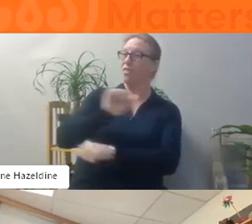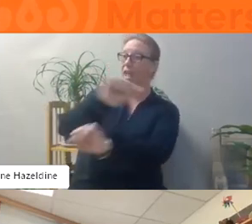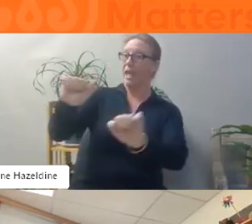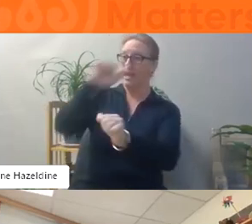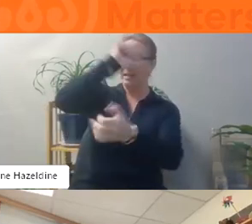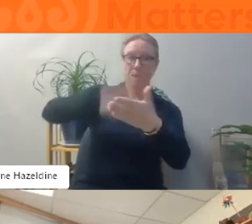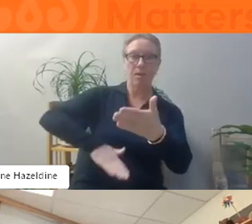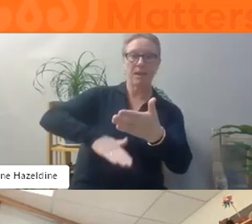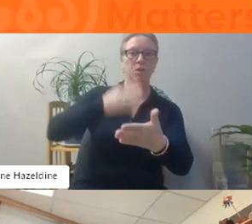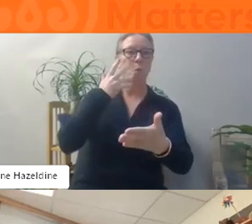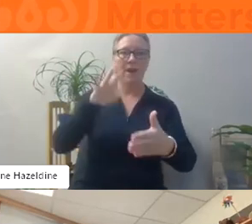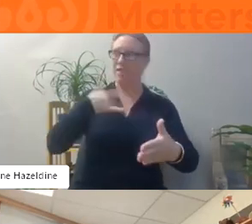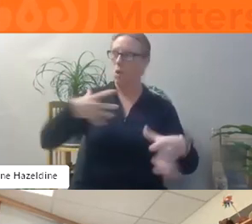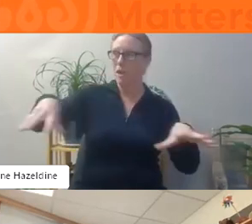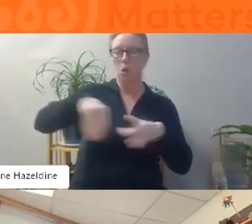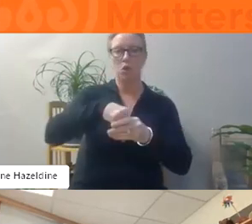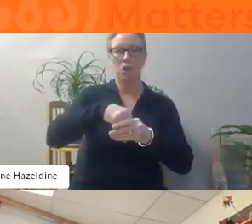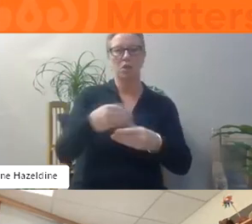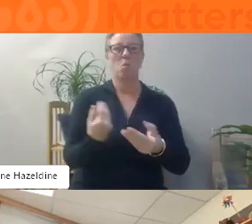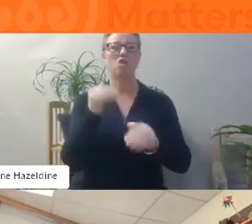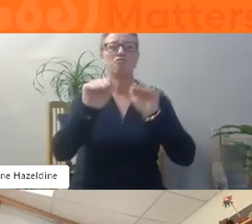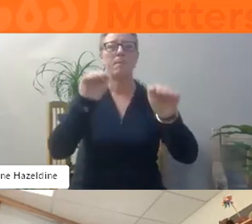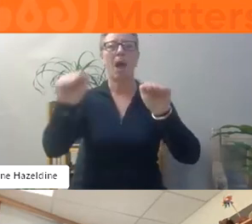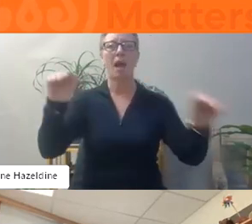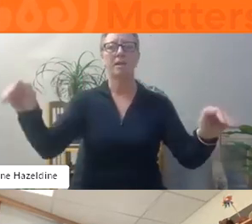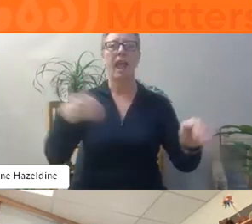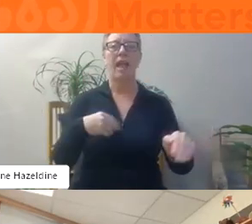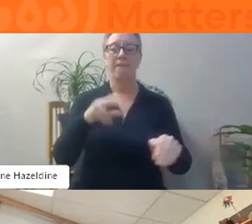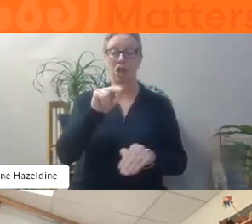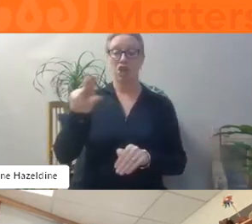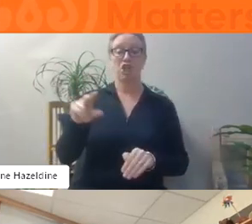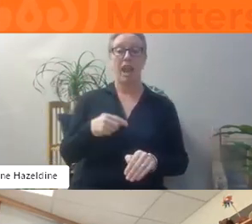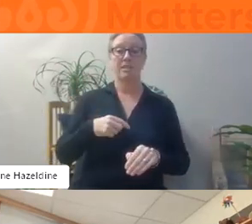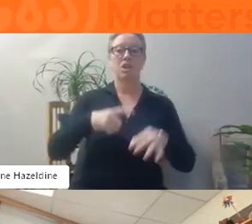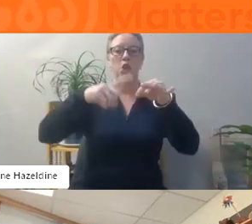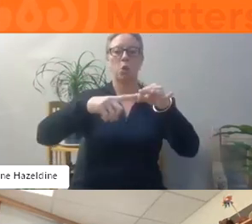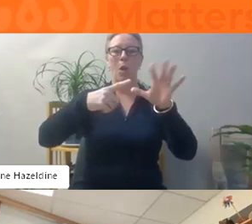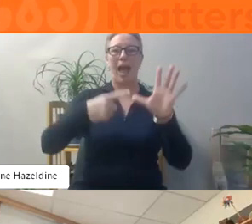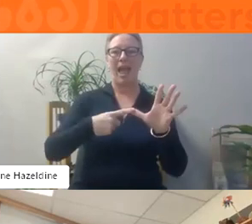inclusion. I just want to remind everyone that there is the chat function, we're going to do the Q&A, so please start using that.